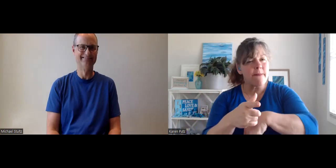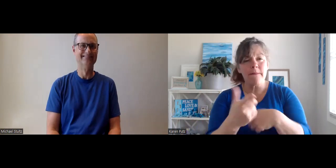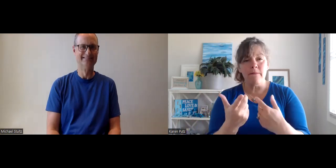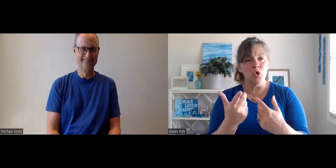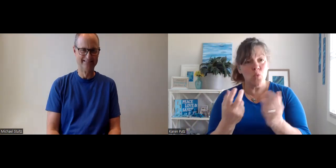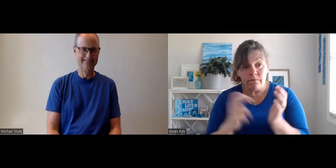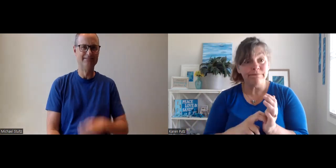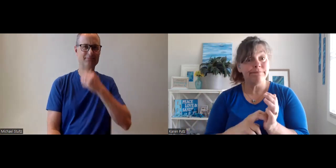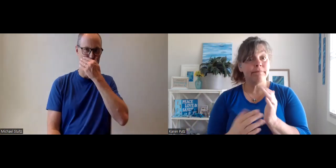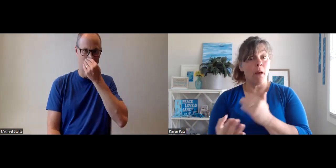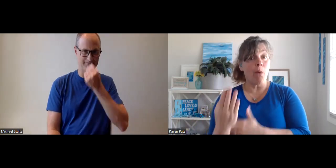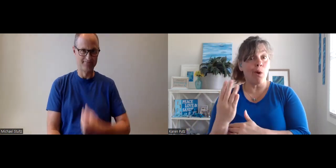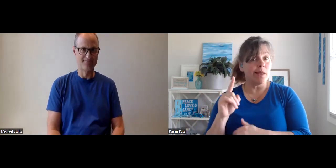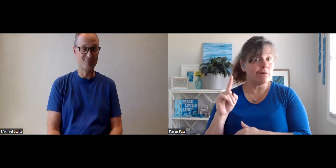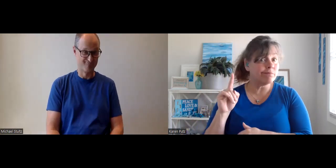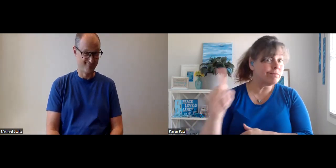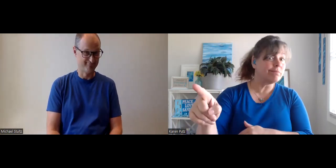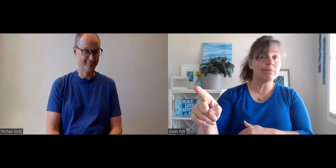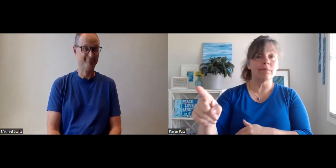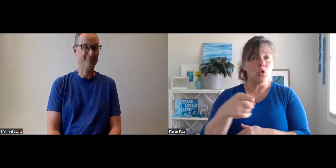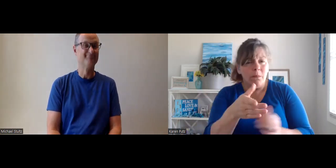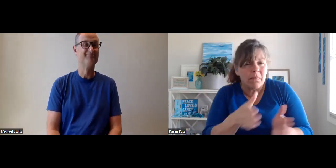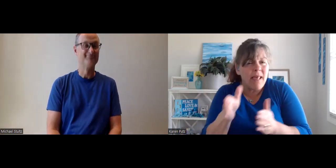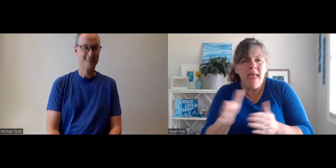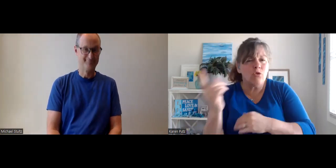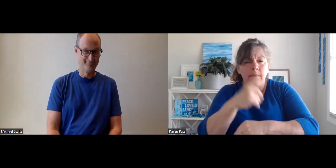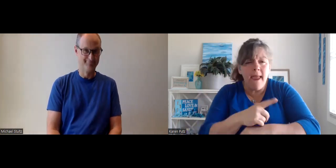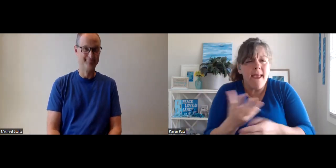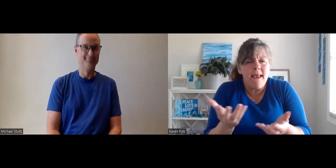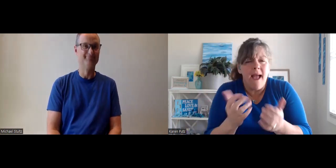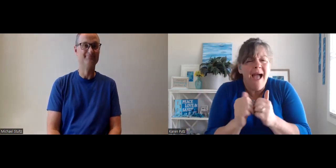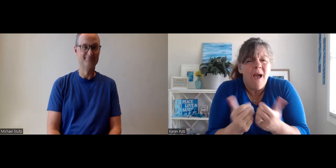or photographs. Would you get up in the morning to get, take the pictures or what,